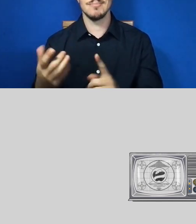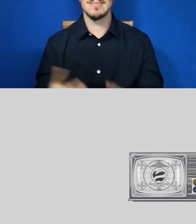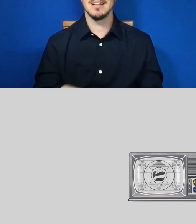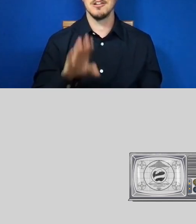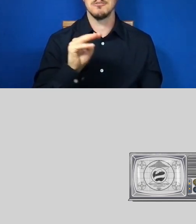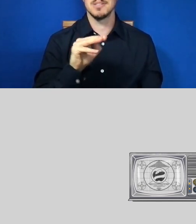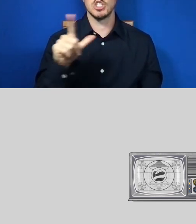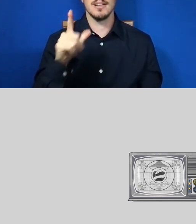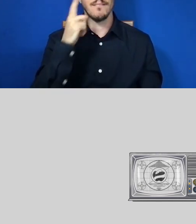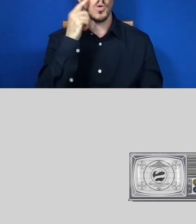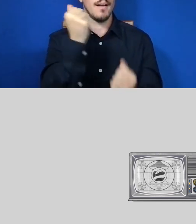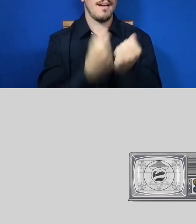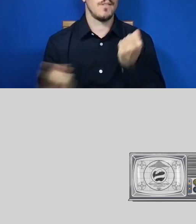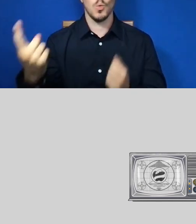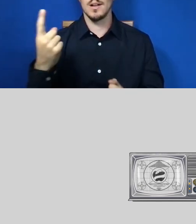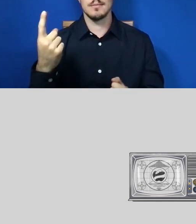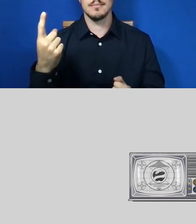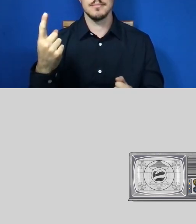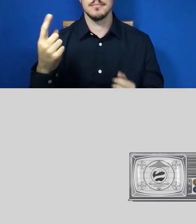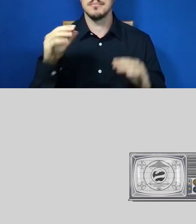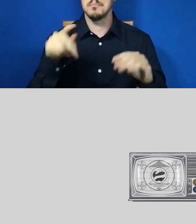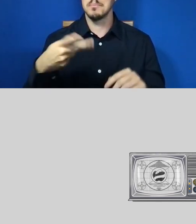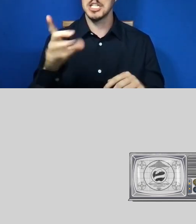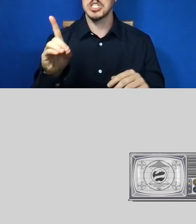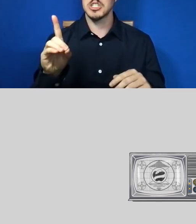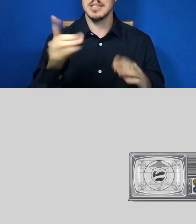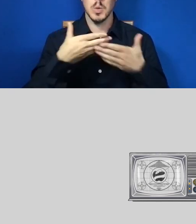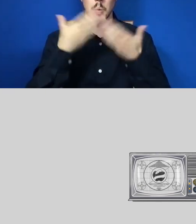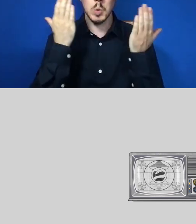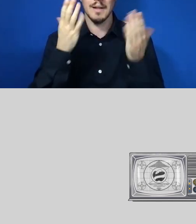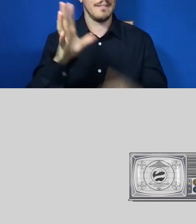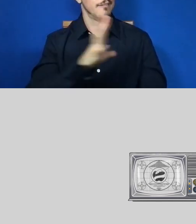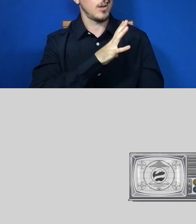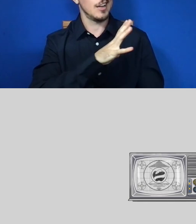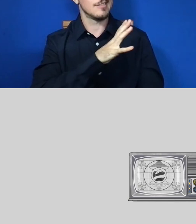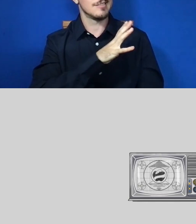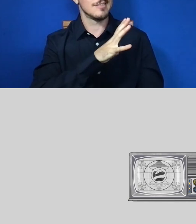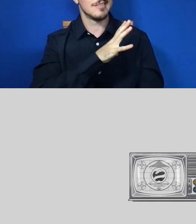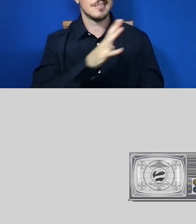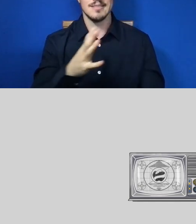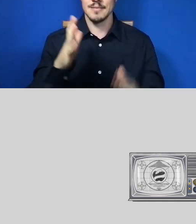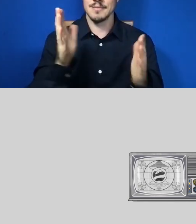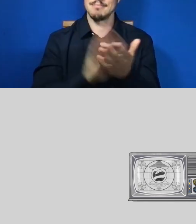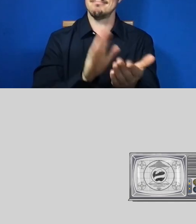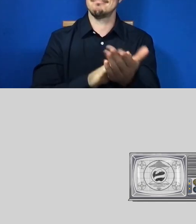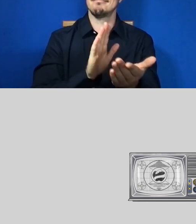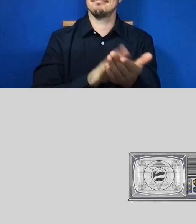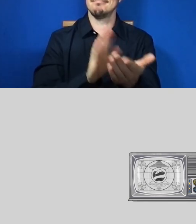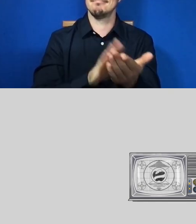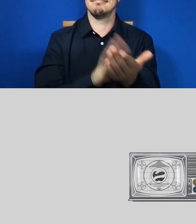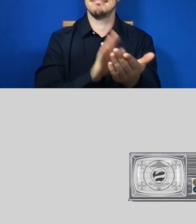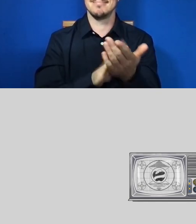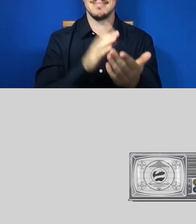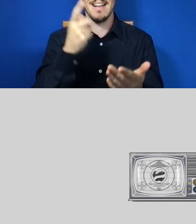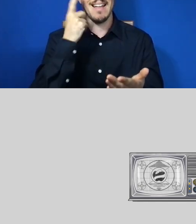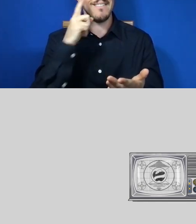Machine learning is for everyone. No PhD degree, it's totally okay. Now give yourself a round of applause